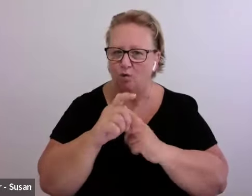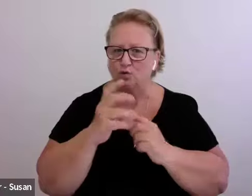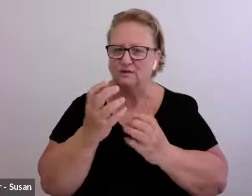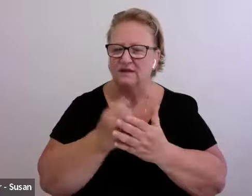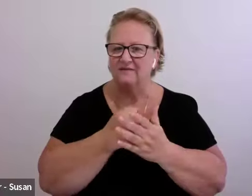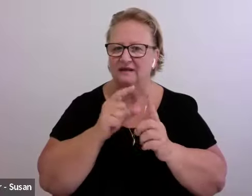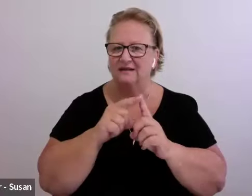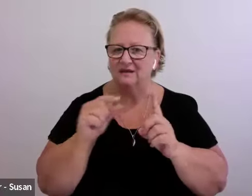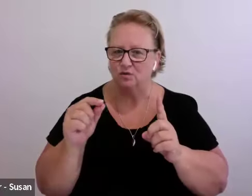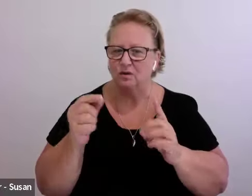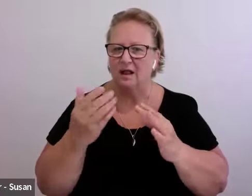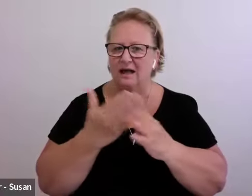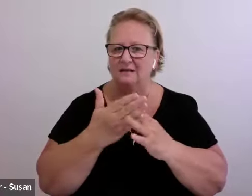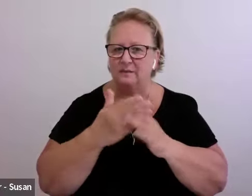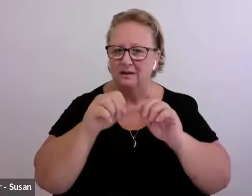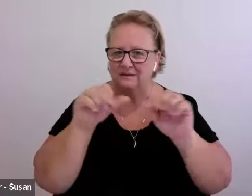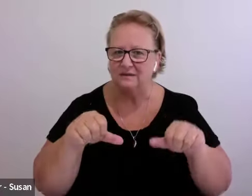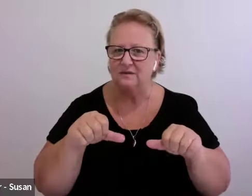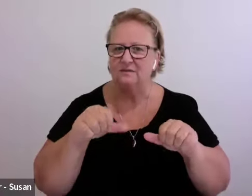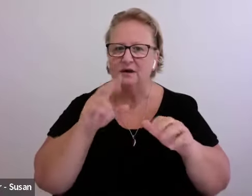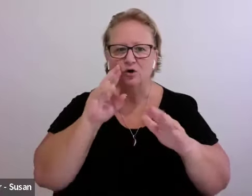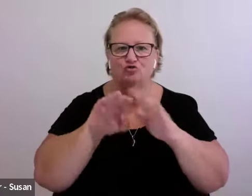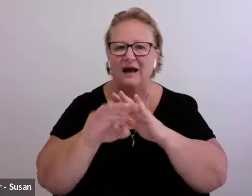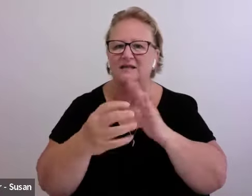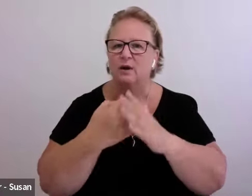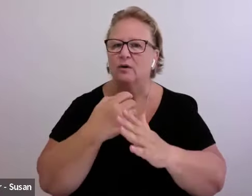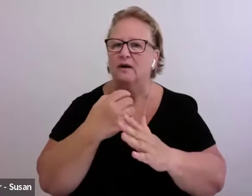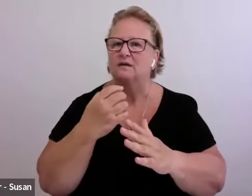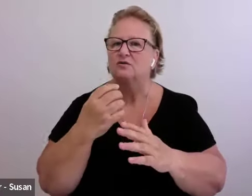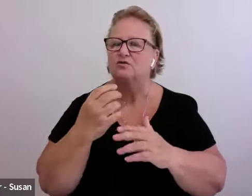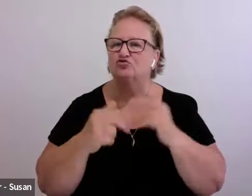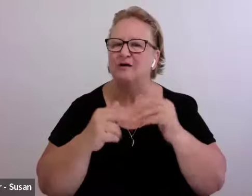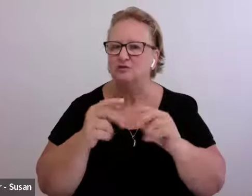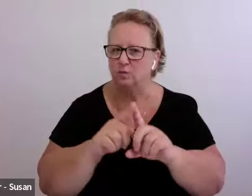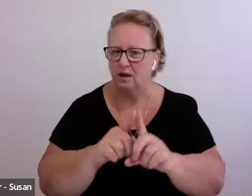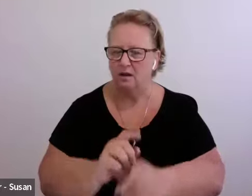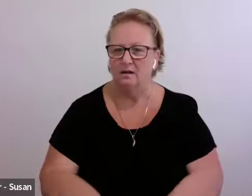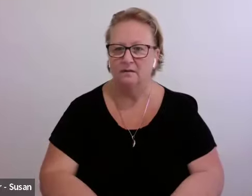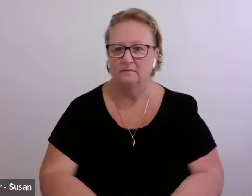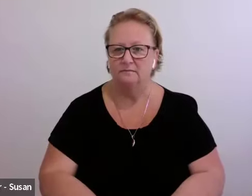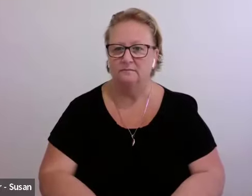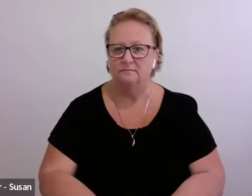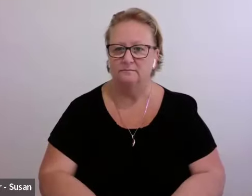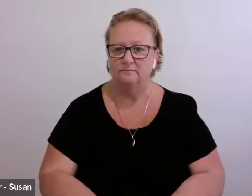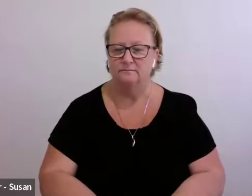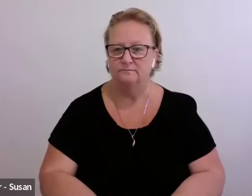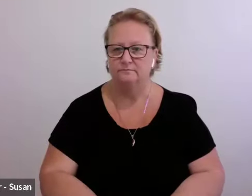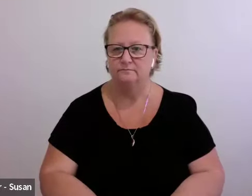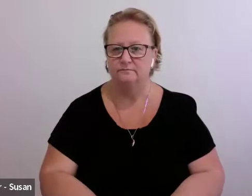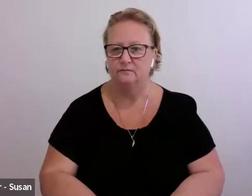freedom from harm, violence abuse, neglect and exploitation and it includes...accessible systems